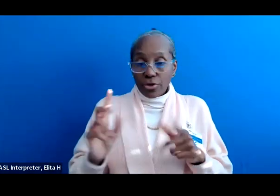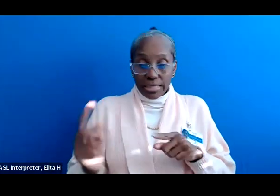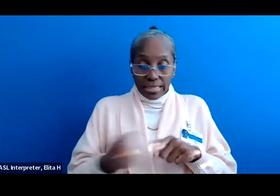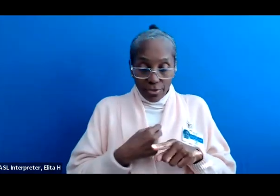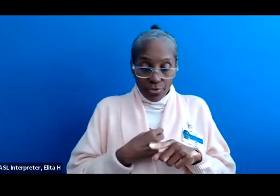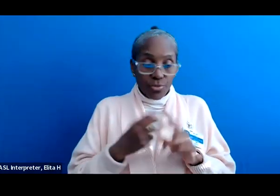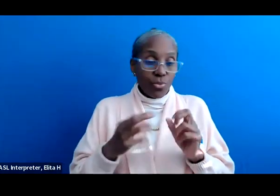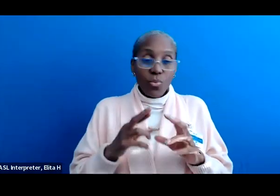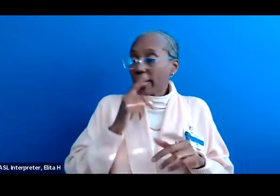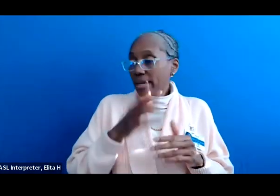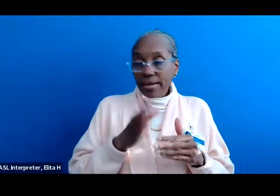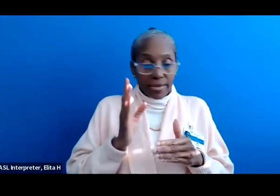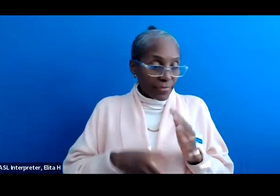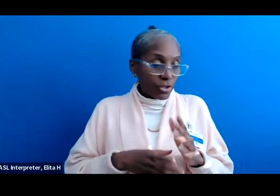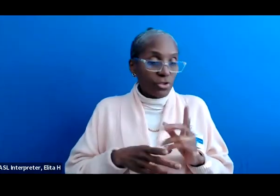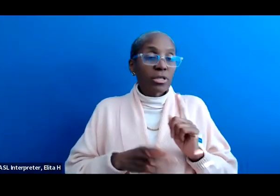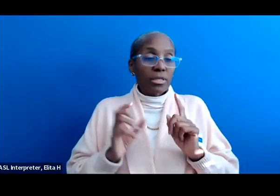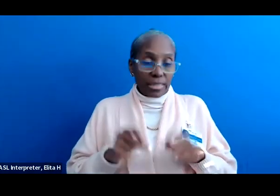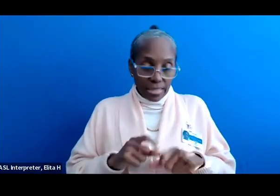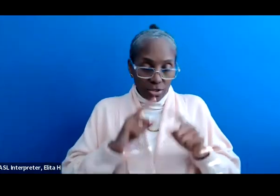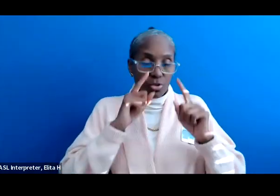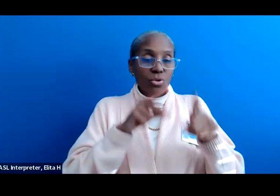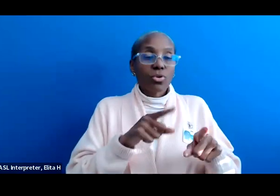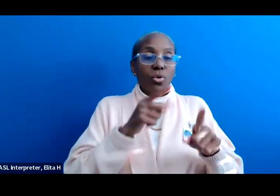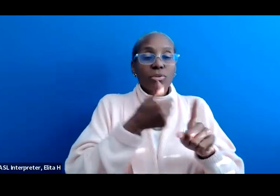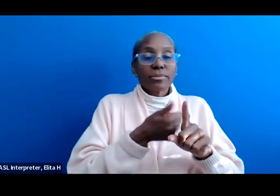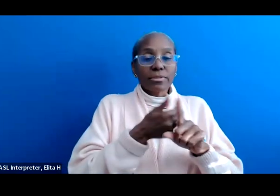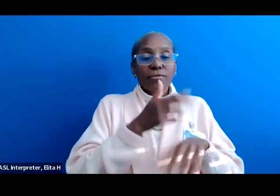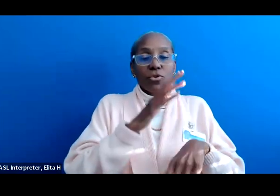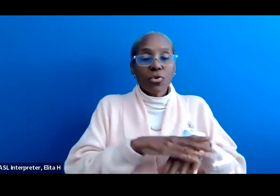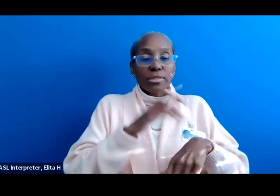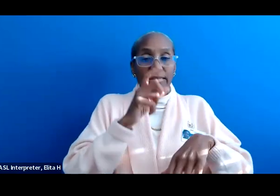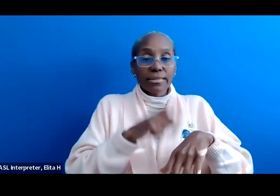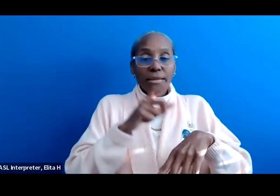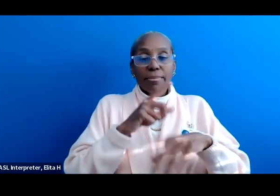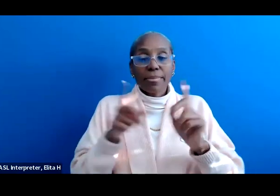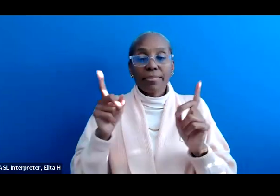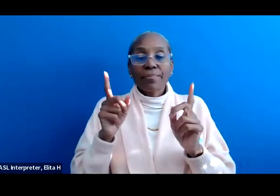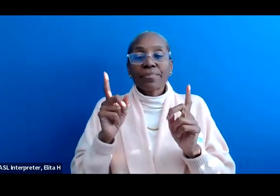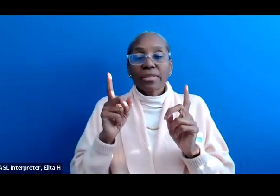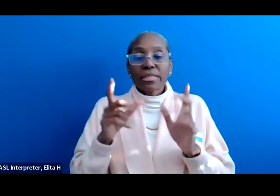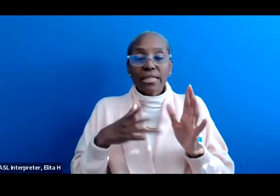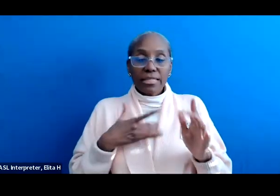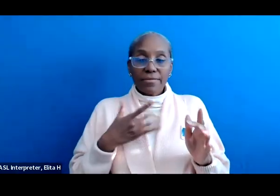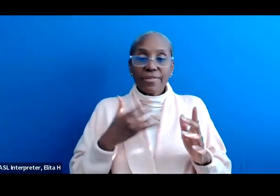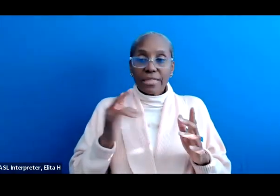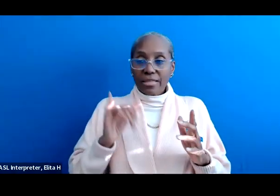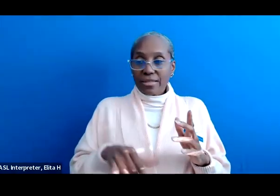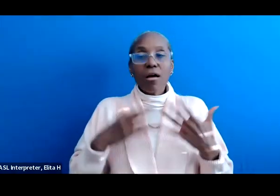or if they're incomplete, they don't have to do it so much on timing. They just get the sensation and then they know they have to go.